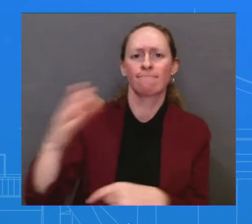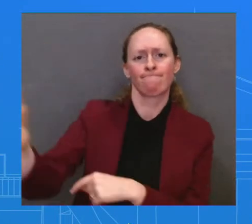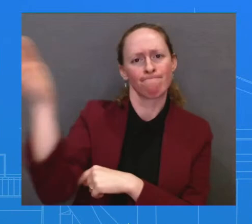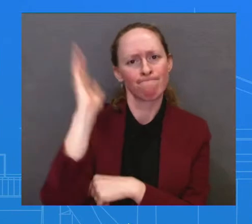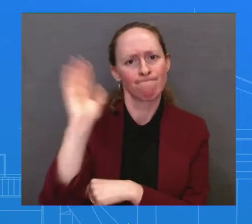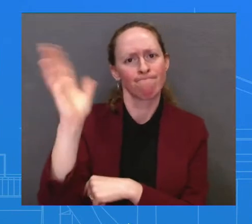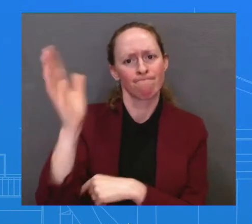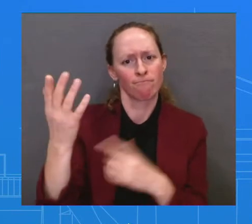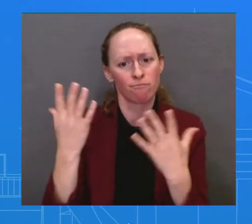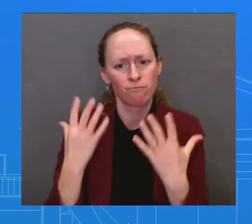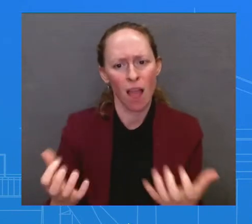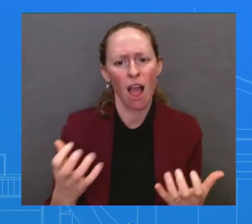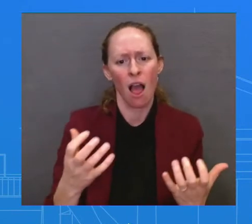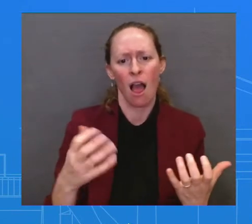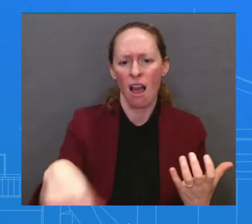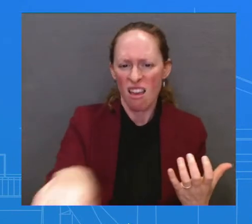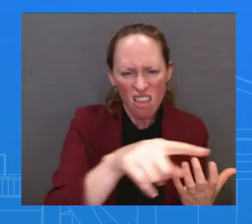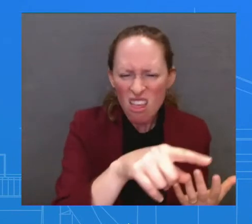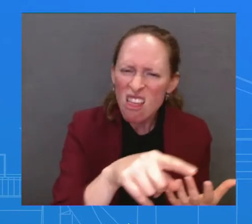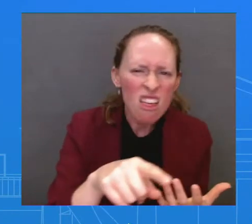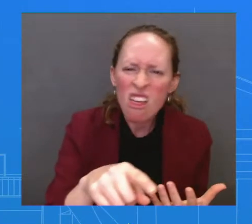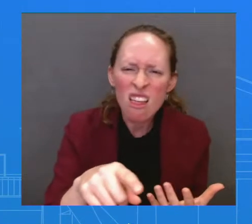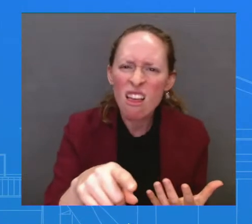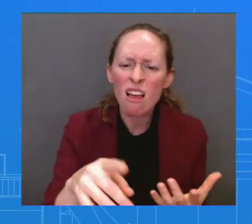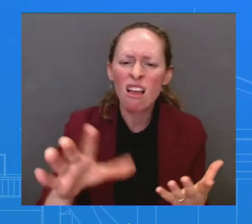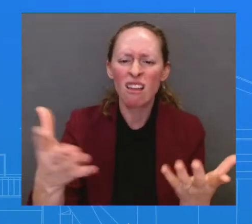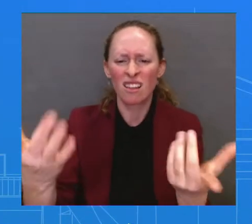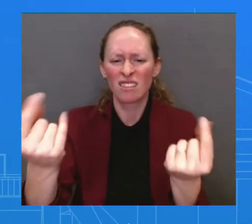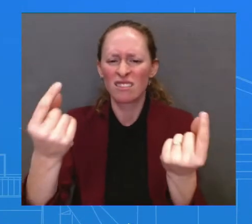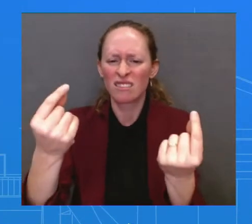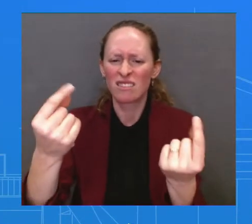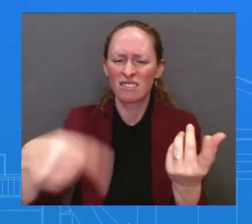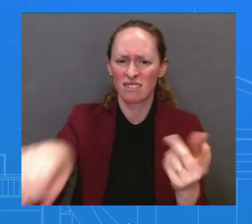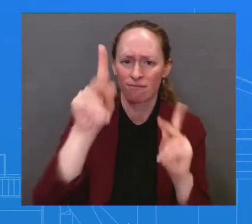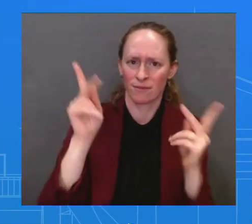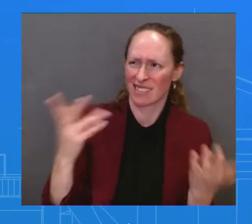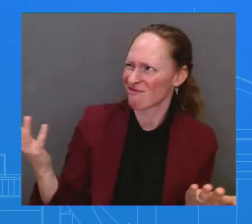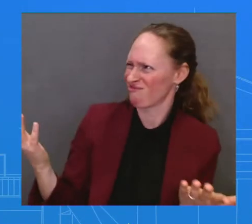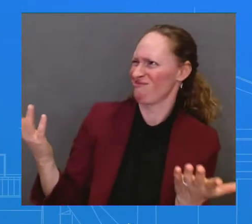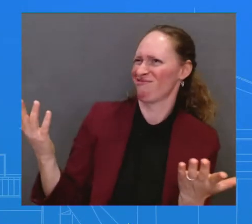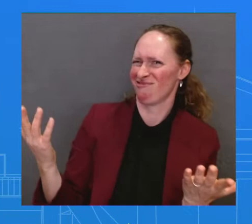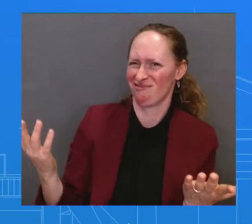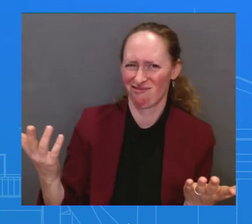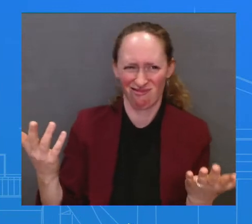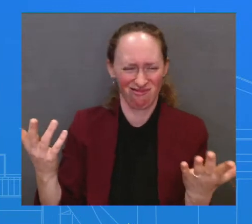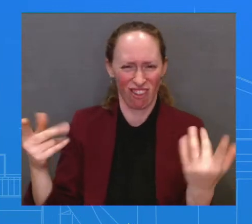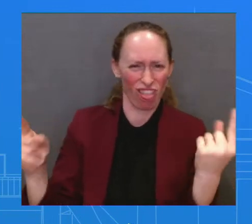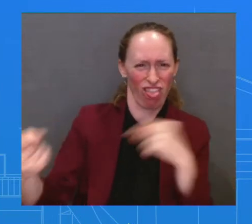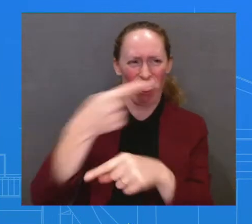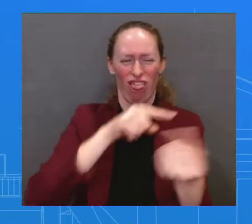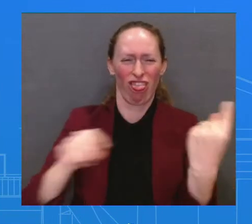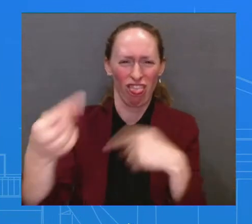Mr. Sullivan: I've read the reports of that. I haven't heard it directly. So, it's hard for me to comment or speculate on it. What I will say is that President Zelenskyy